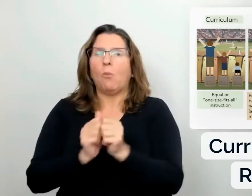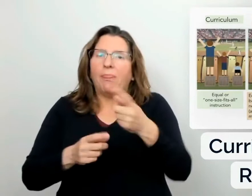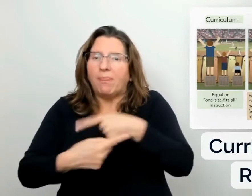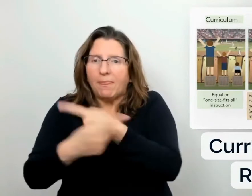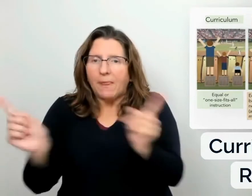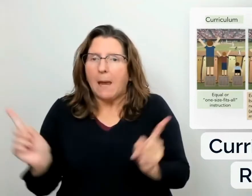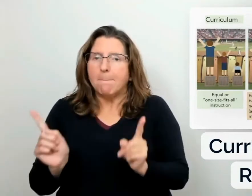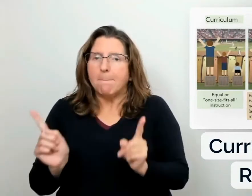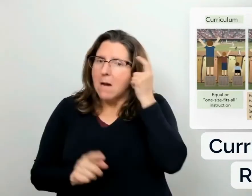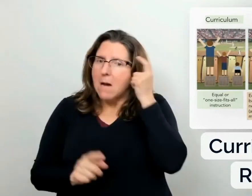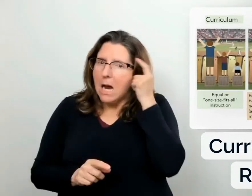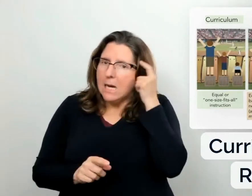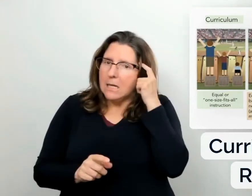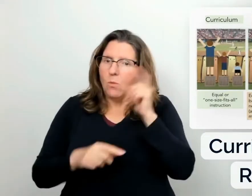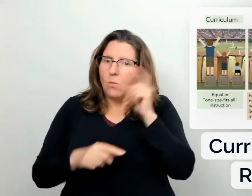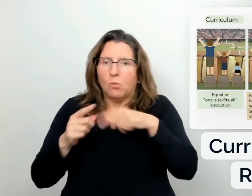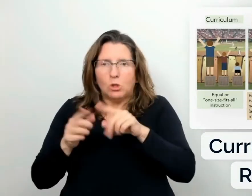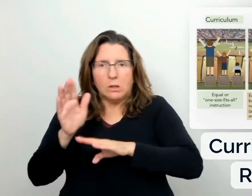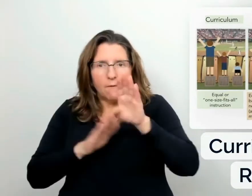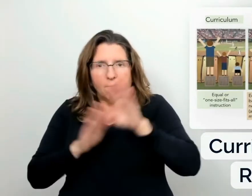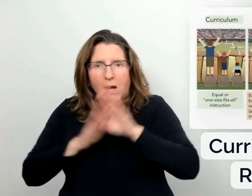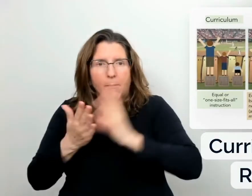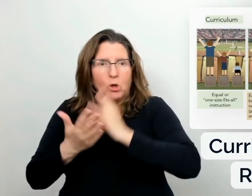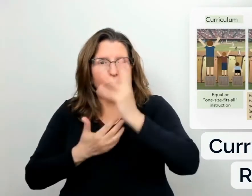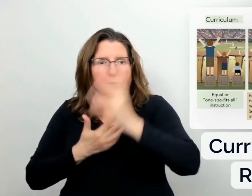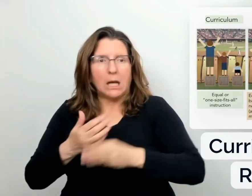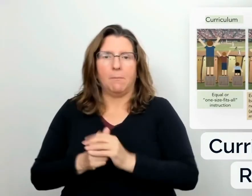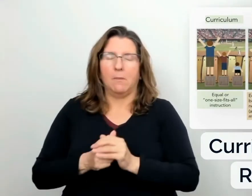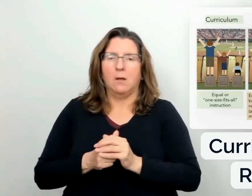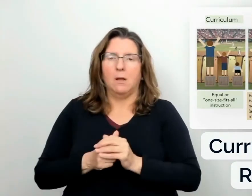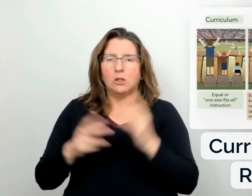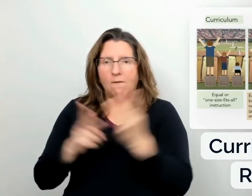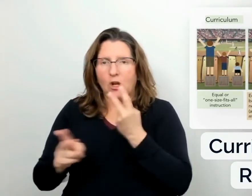You plan with learner variability and diversity in mind.